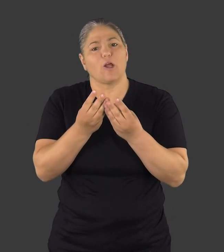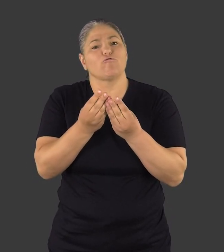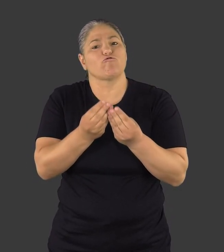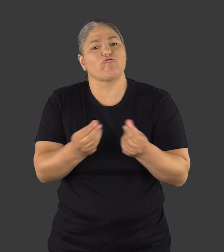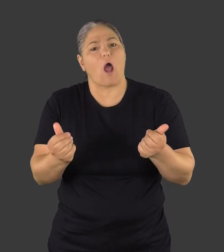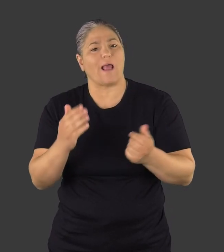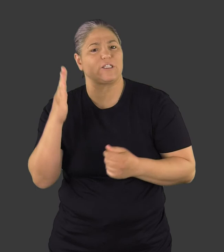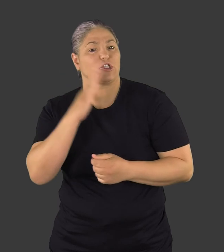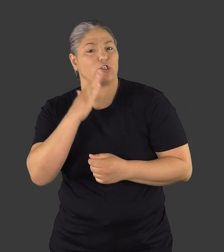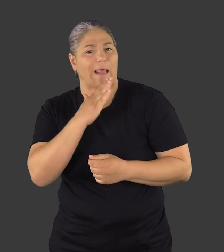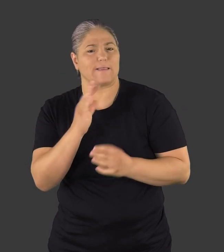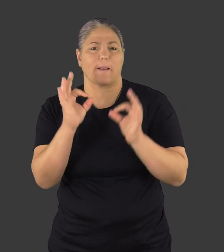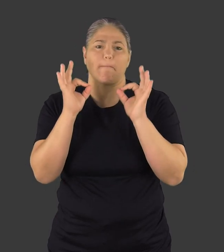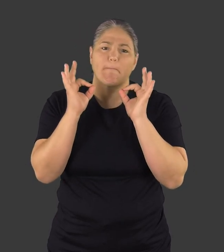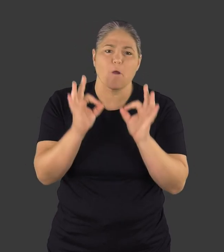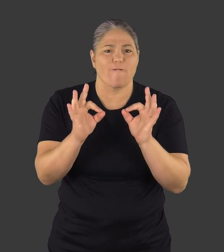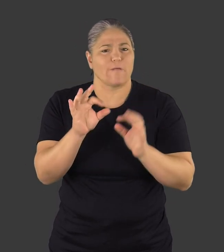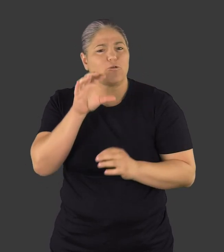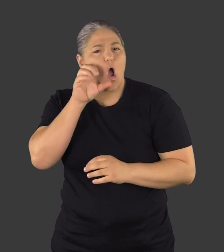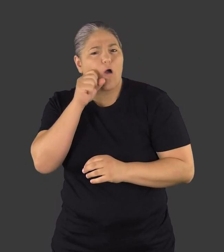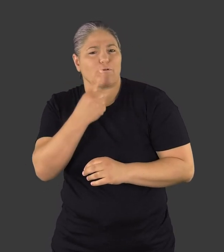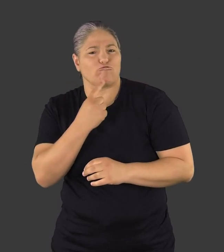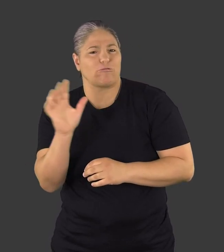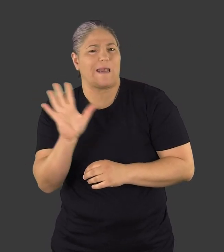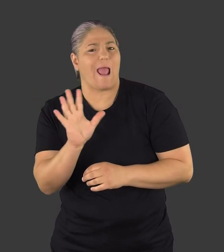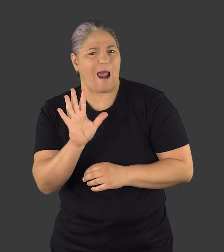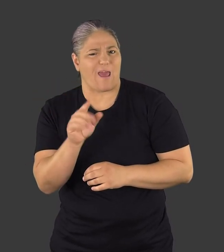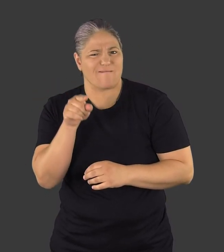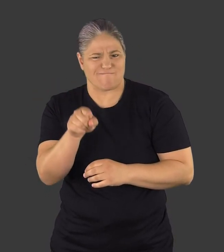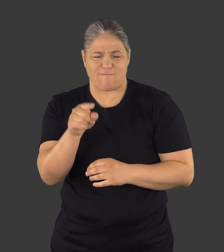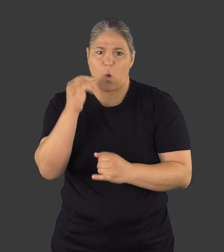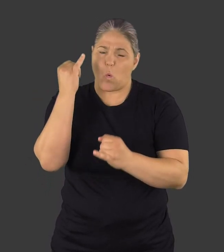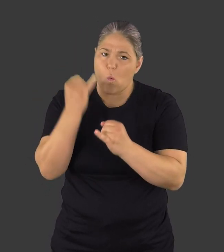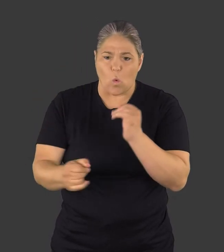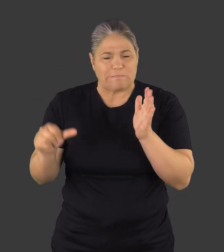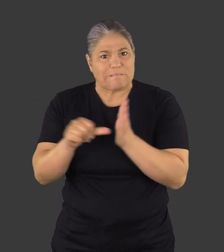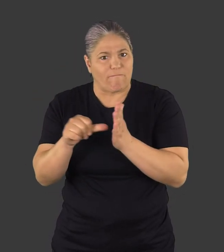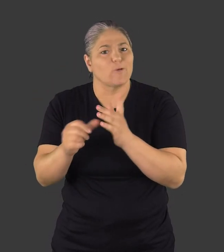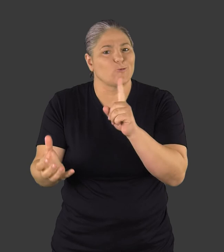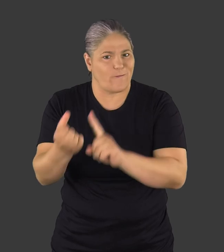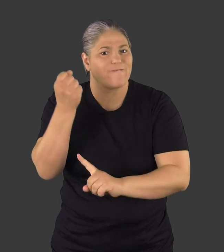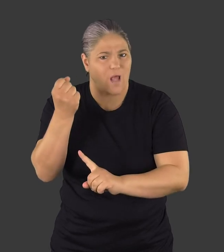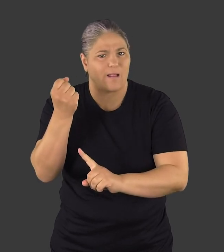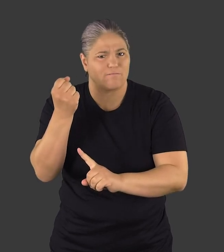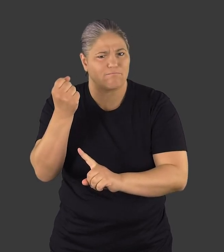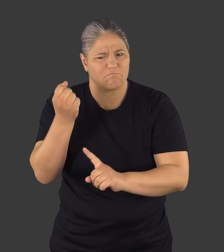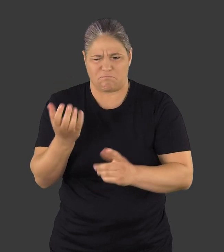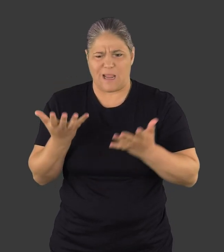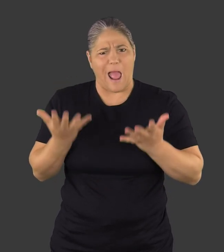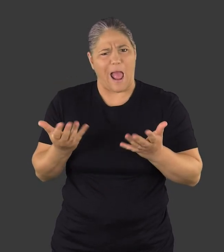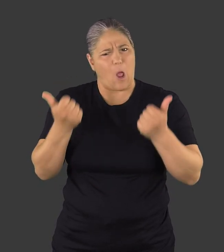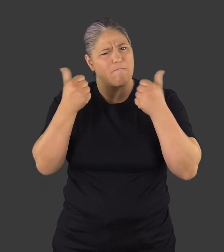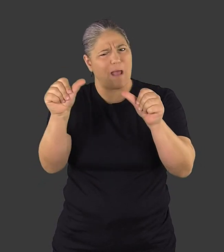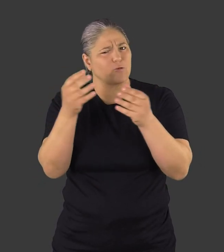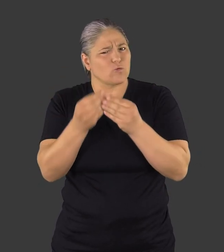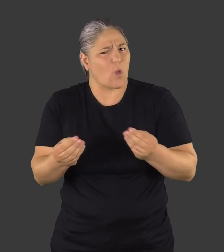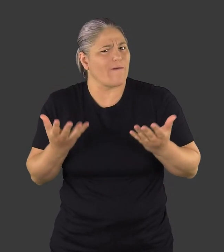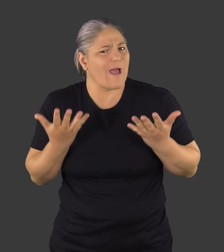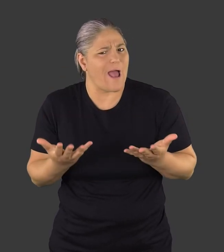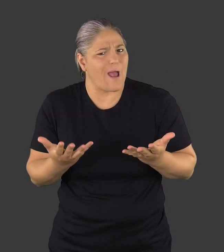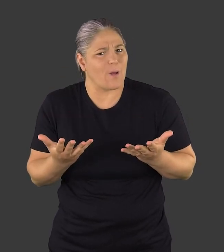Dried chillies that were the perfect orange-red colour!